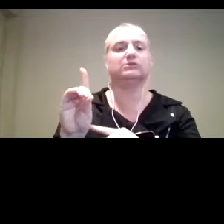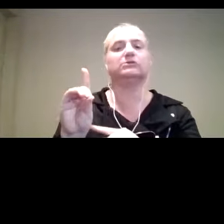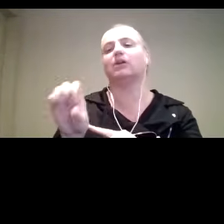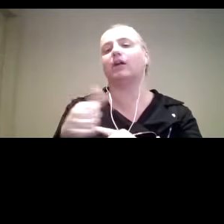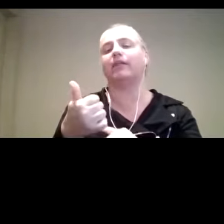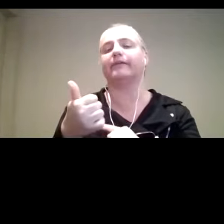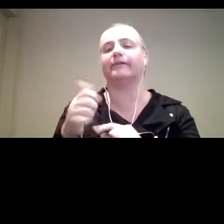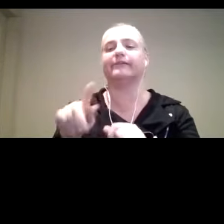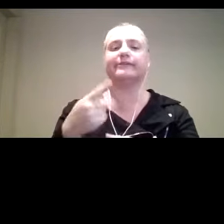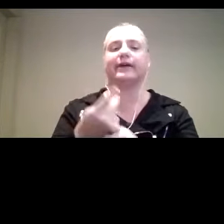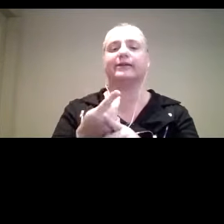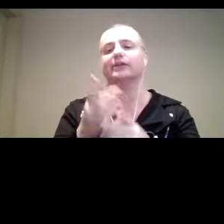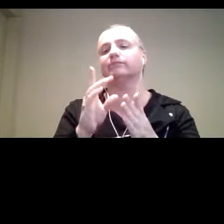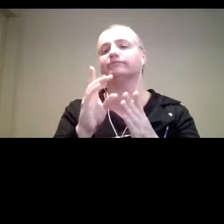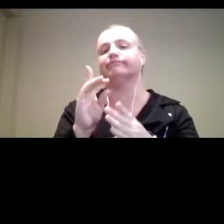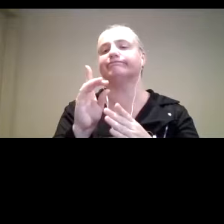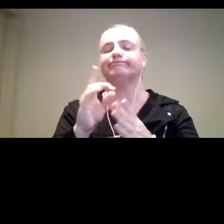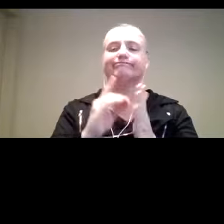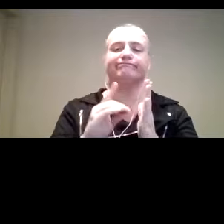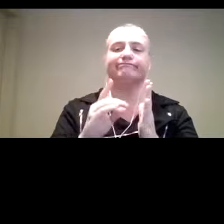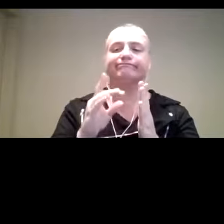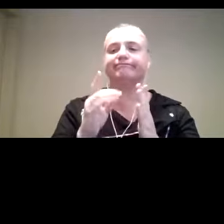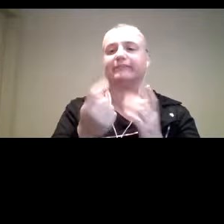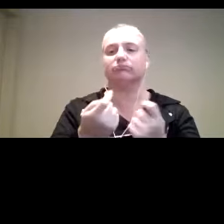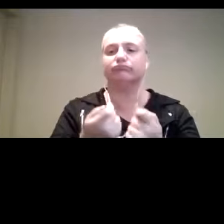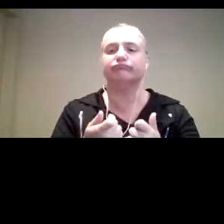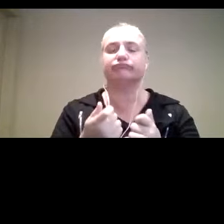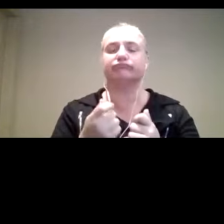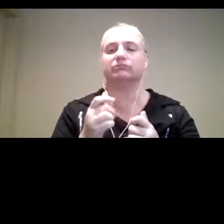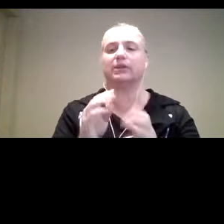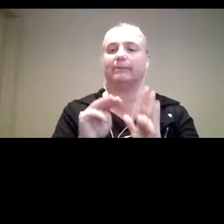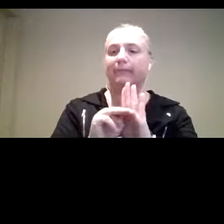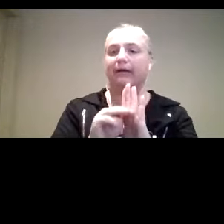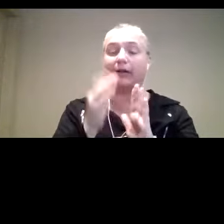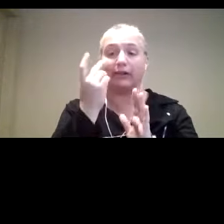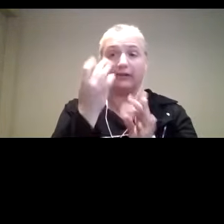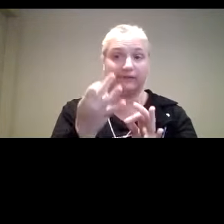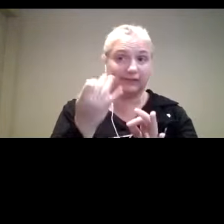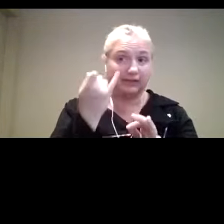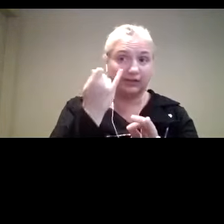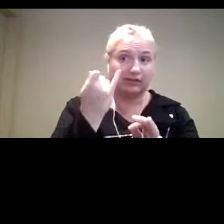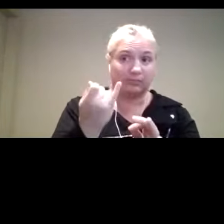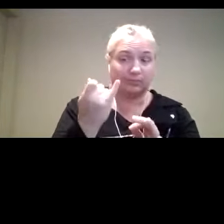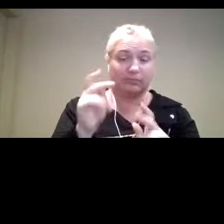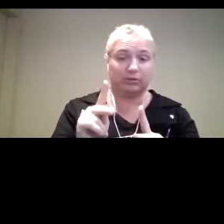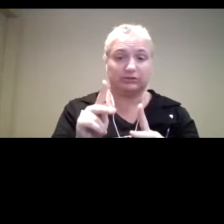So, discrepancy model ways of determining if a child has a specific learning disability.